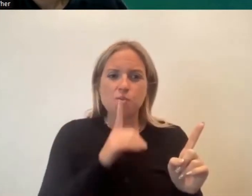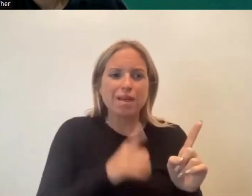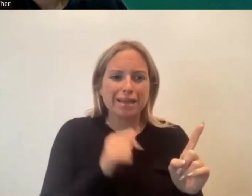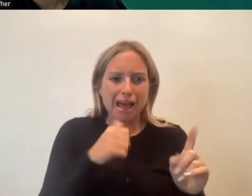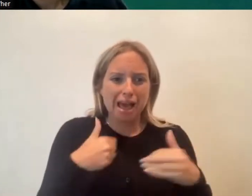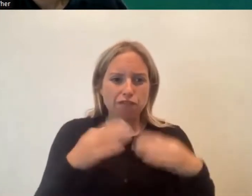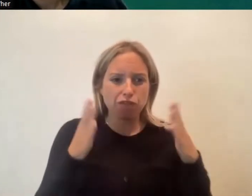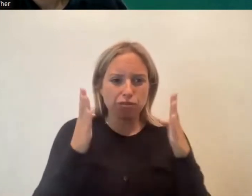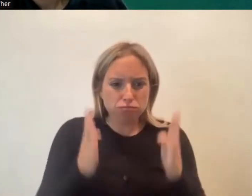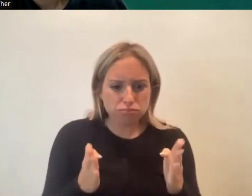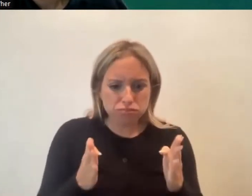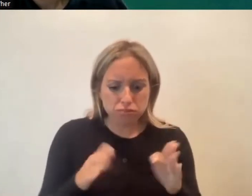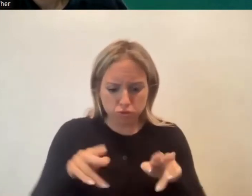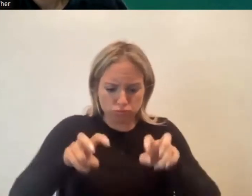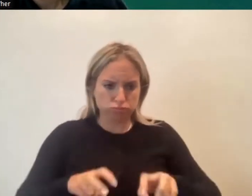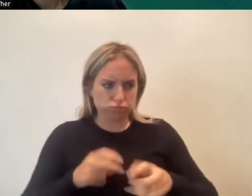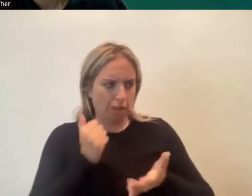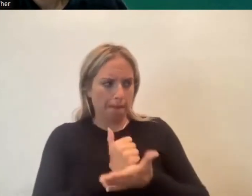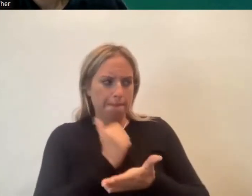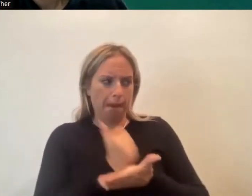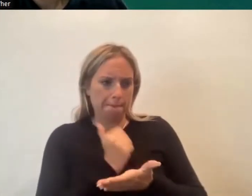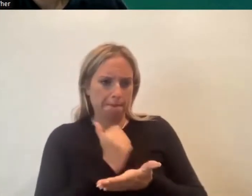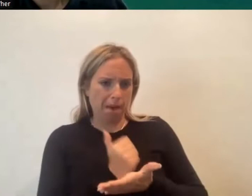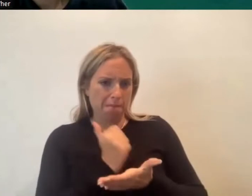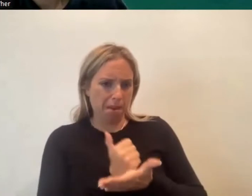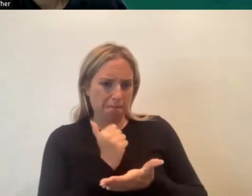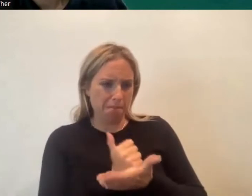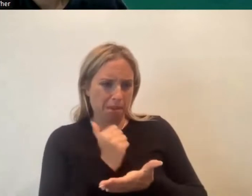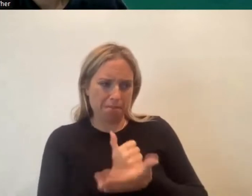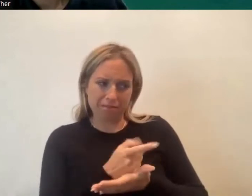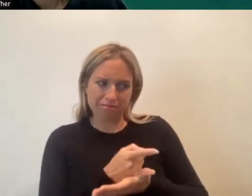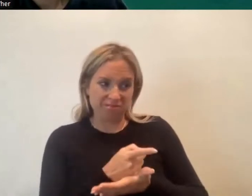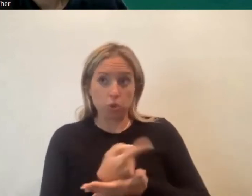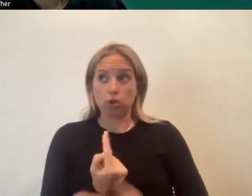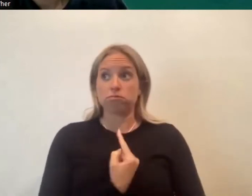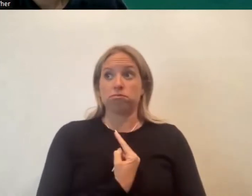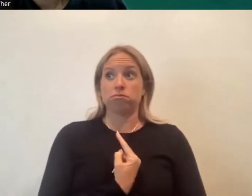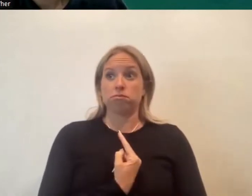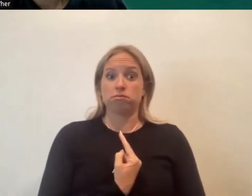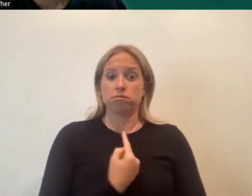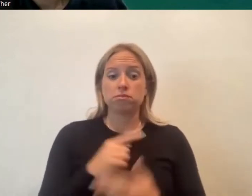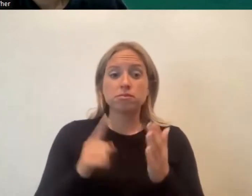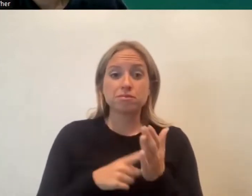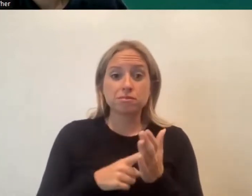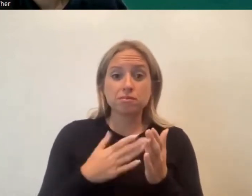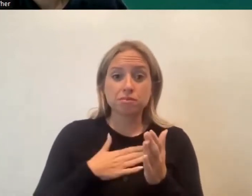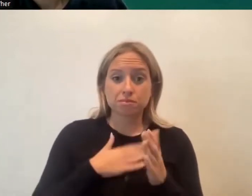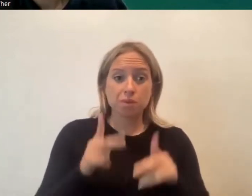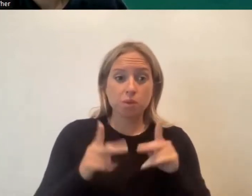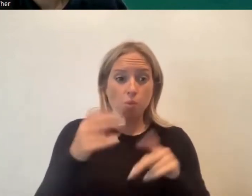doing your application online. Sometimes I have my folks call and they'll schedule a telephone interview.